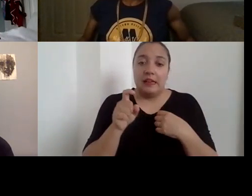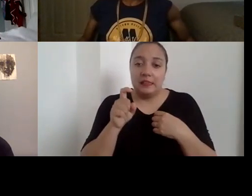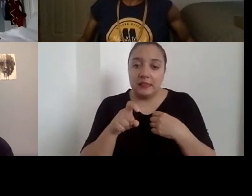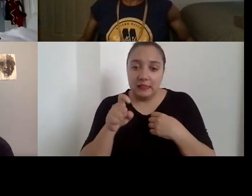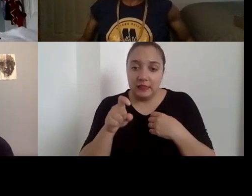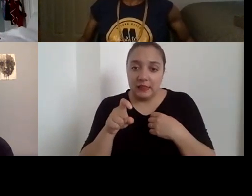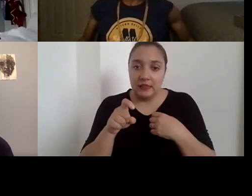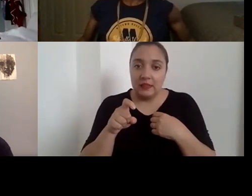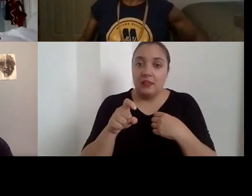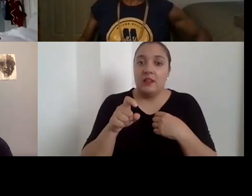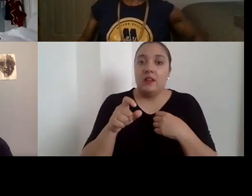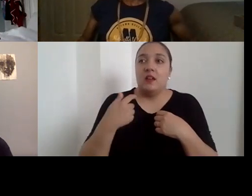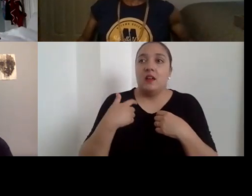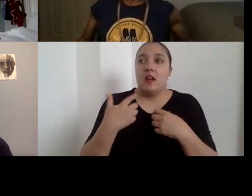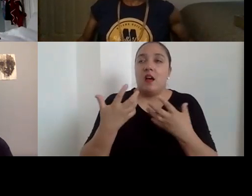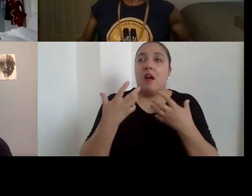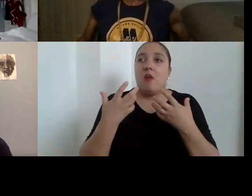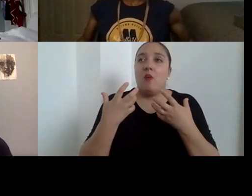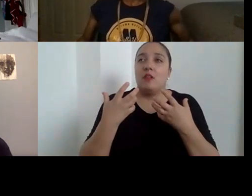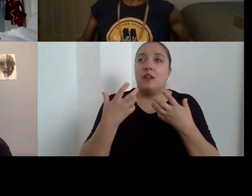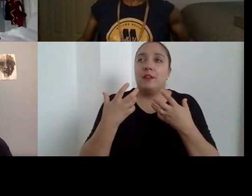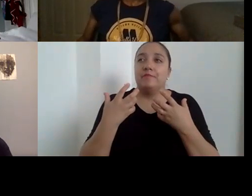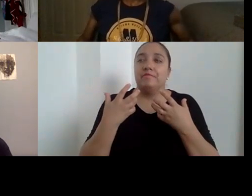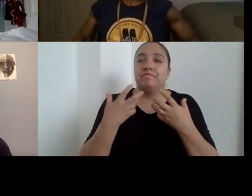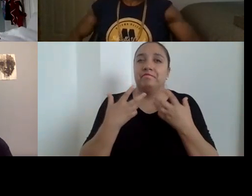in priorities that have occurred in the last few months and